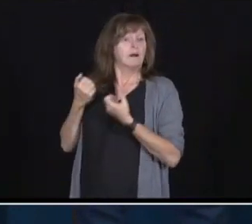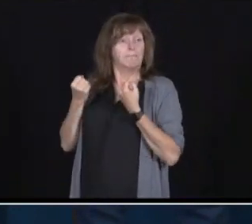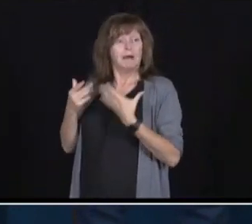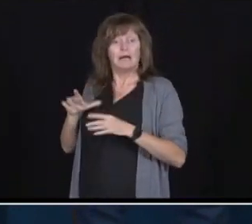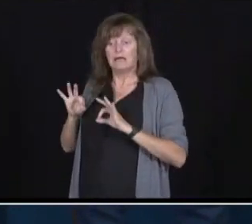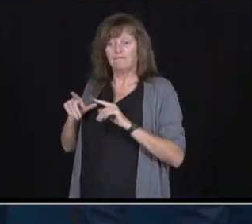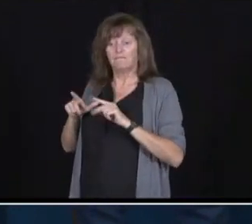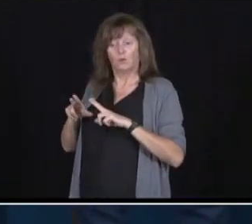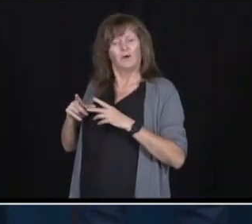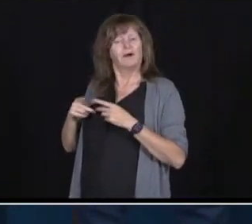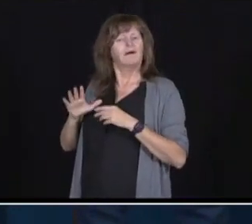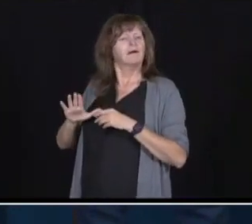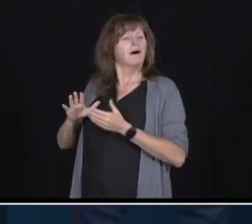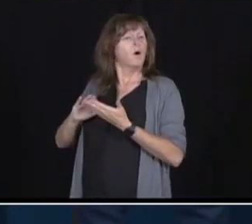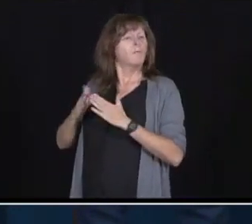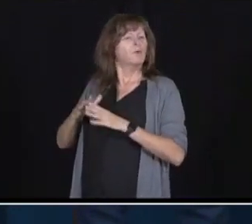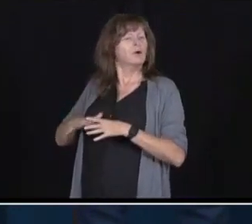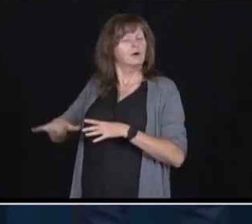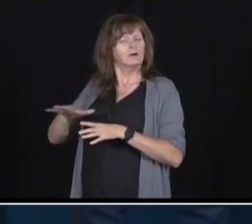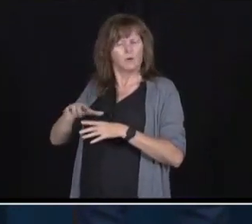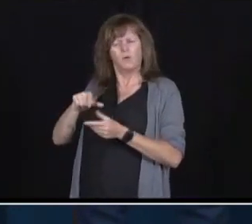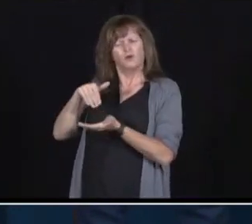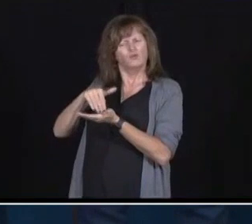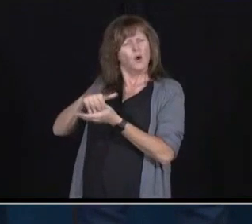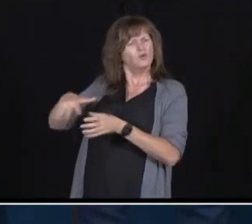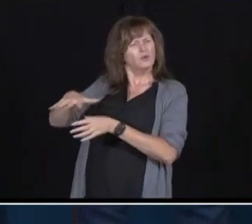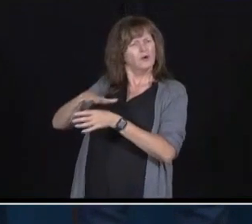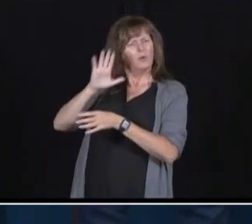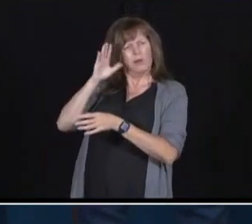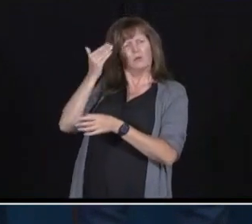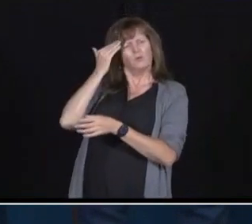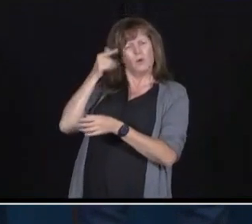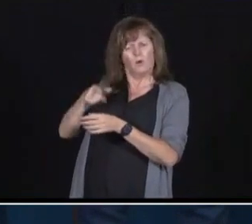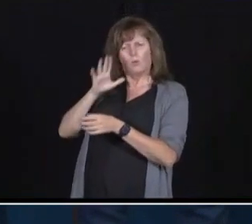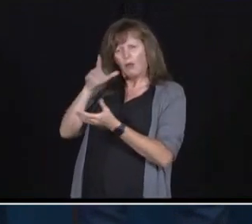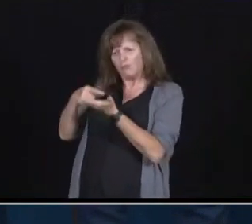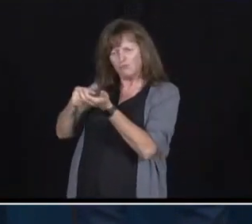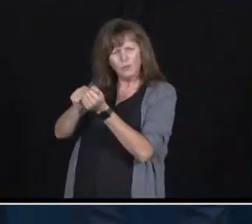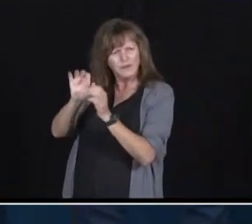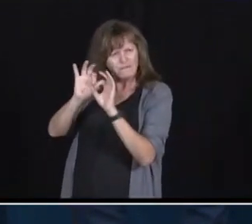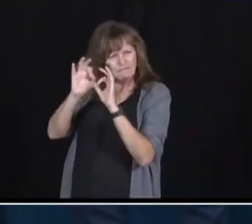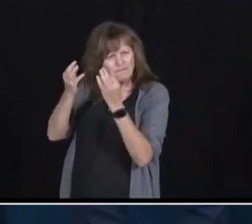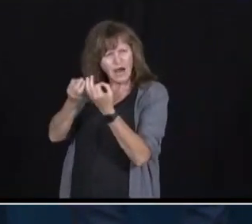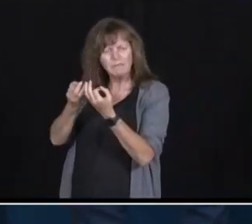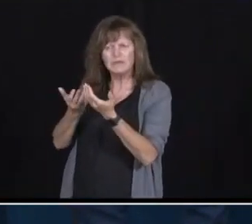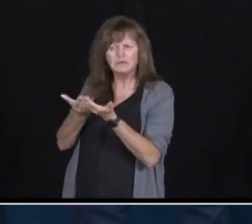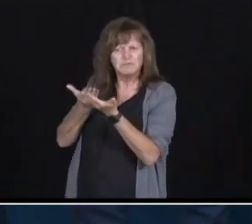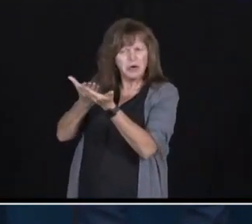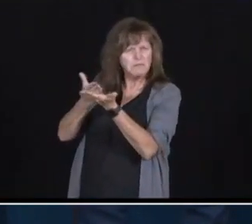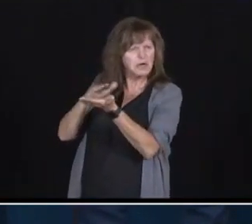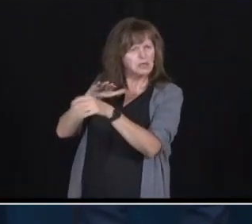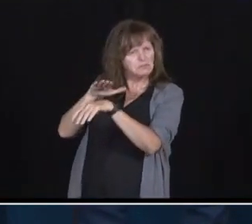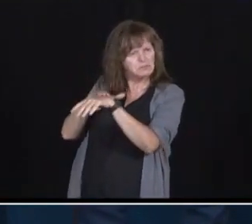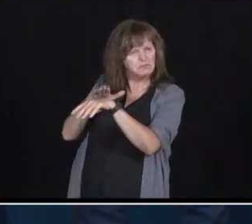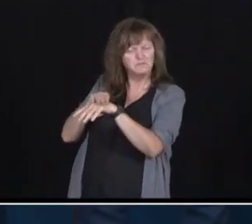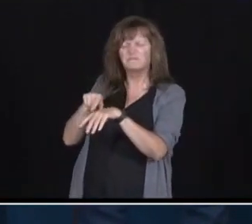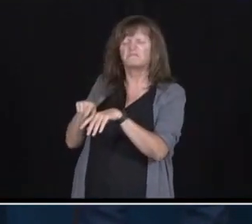not always the first diagnosis. If you have a widespread influenza, you have to look at that. In the doctors and physicians would be